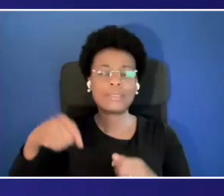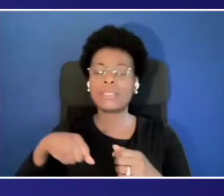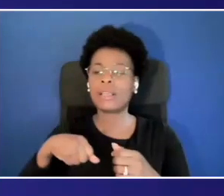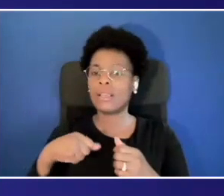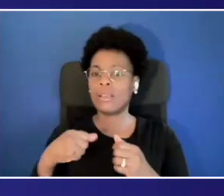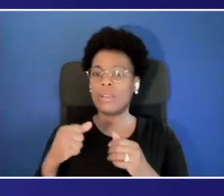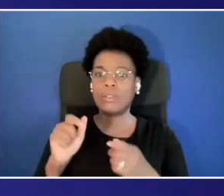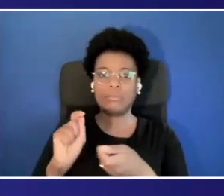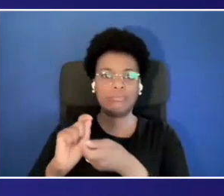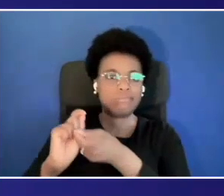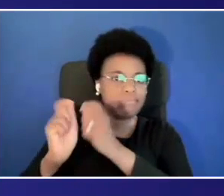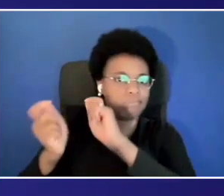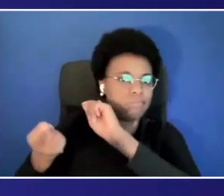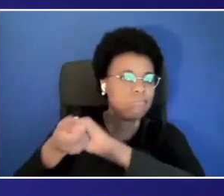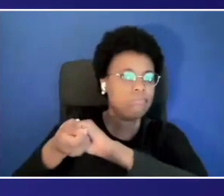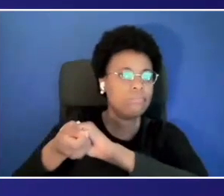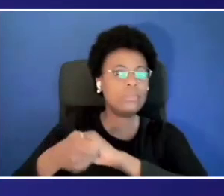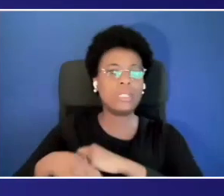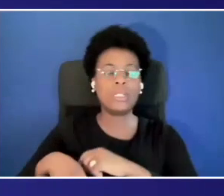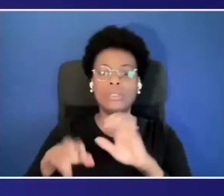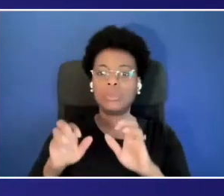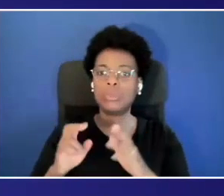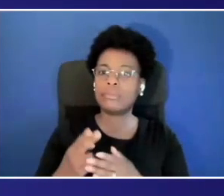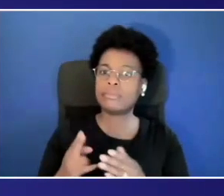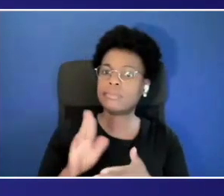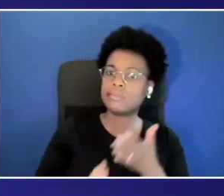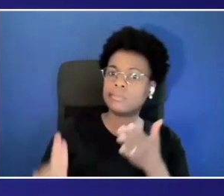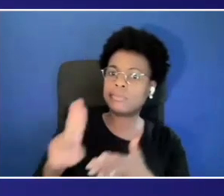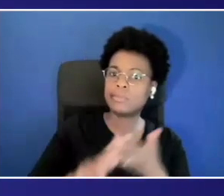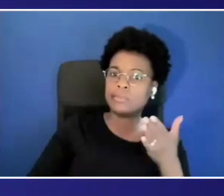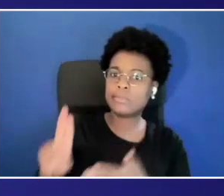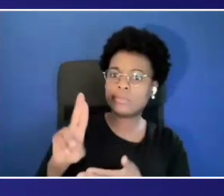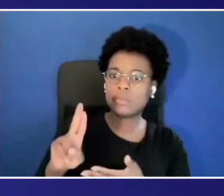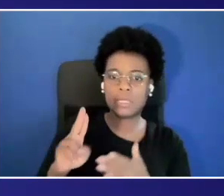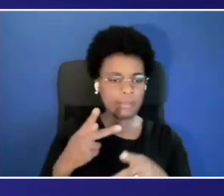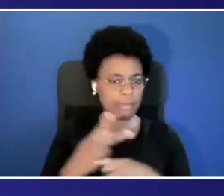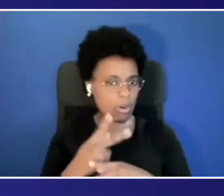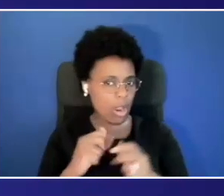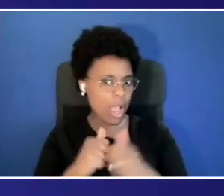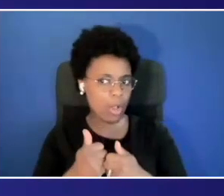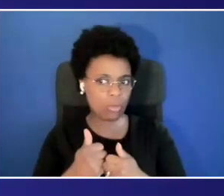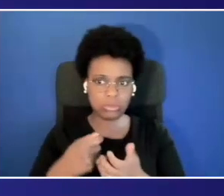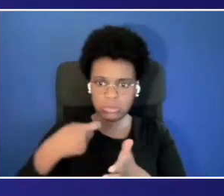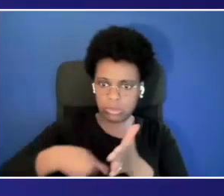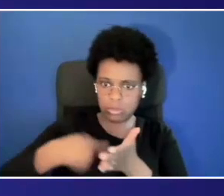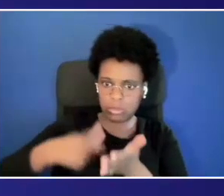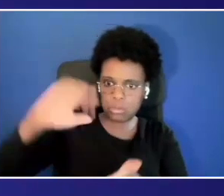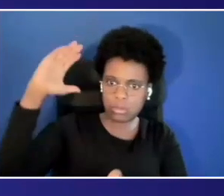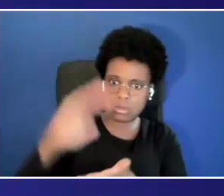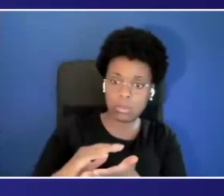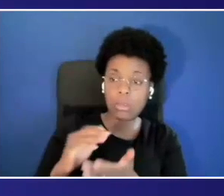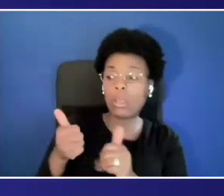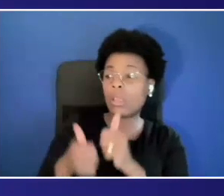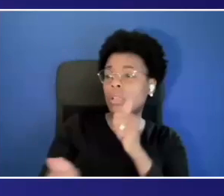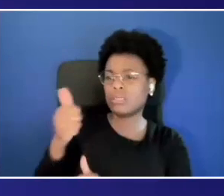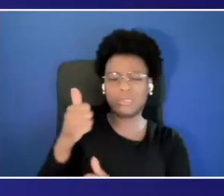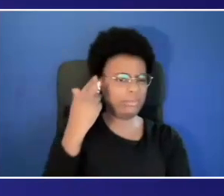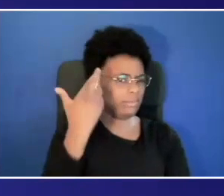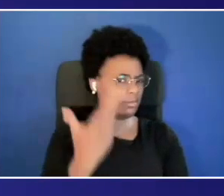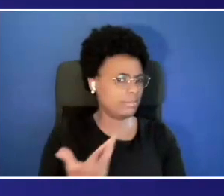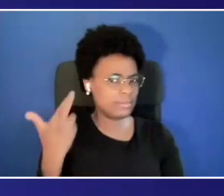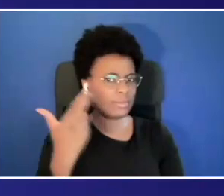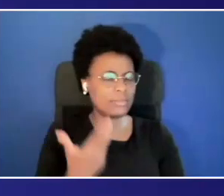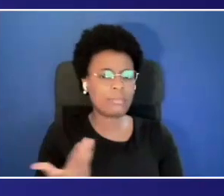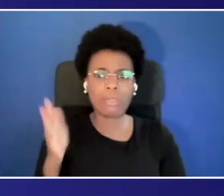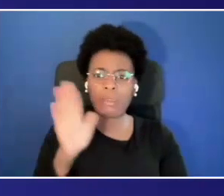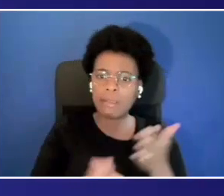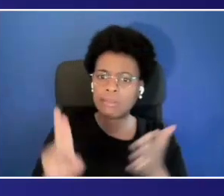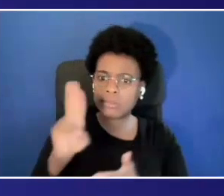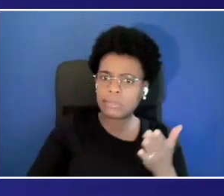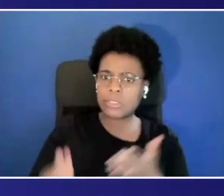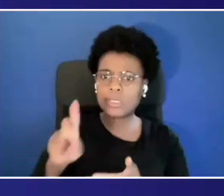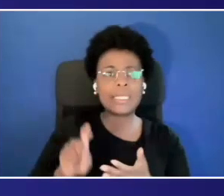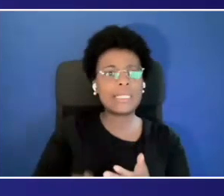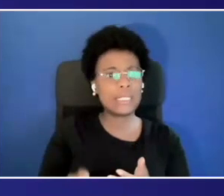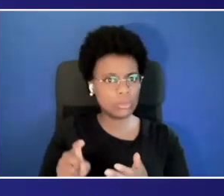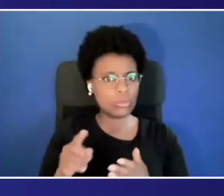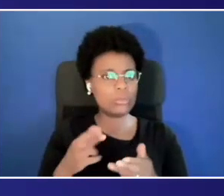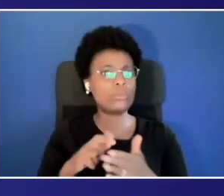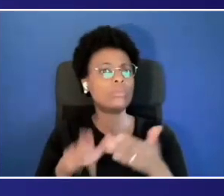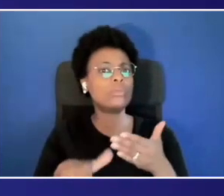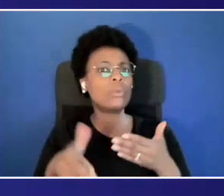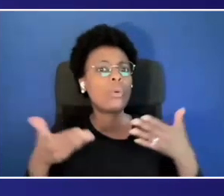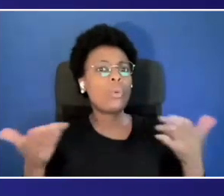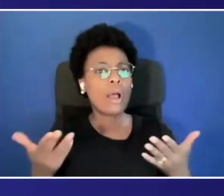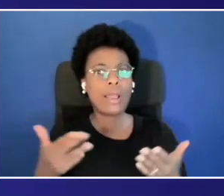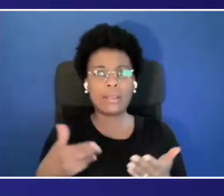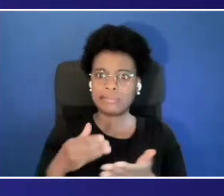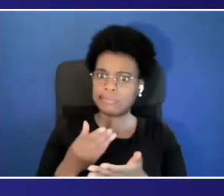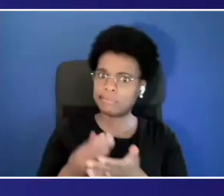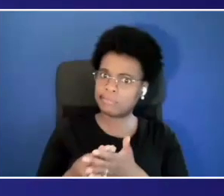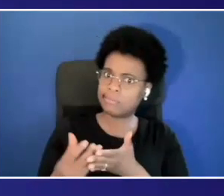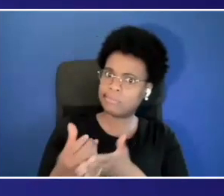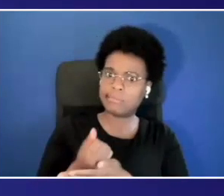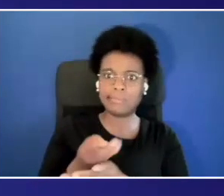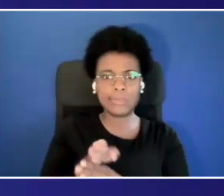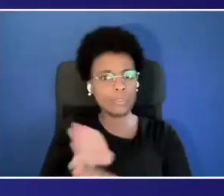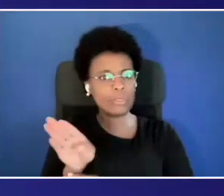And leveraging innovation to reduce college costs. As a businesswoman, the secretary understands that higher education must lead to a well-paying career and that students and families should have a measurable return on investment.